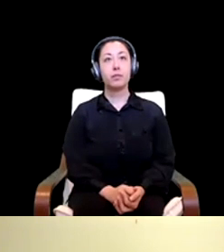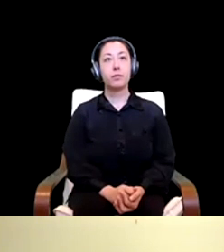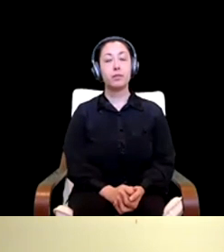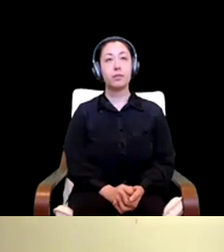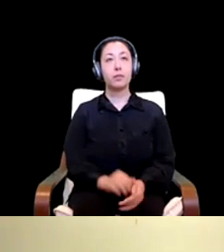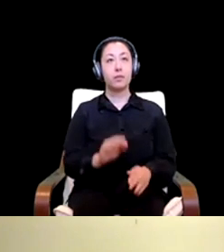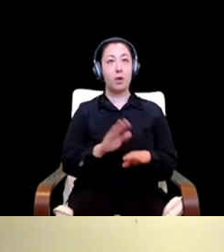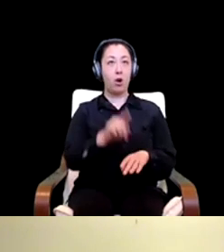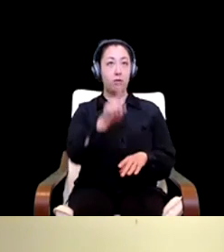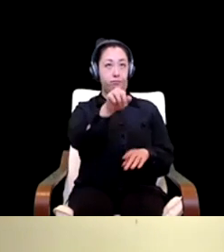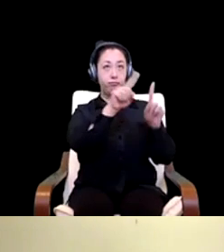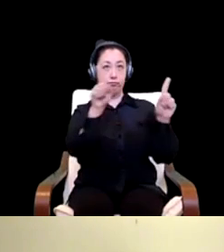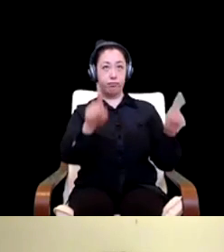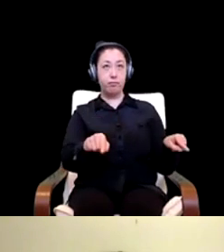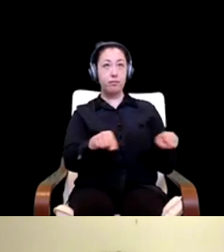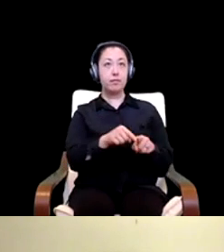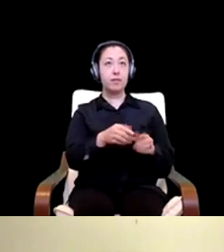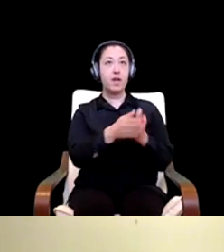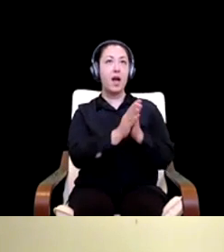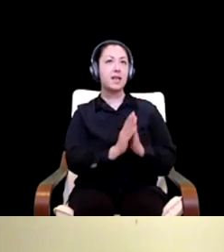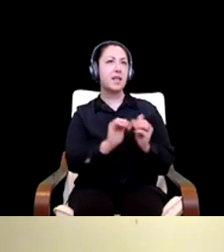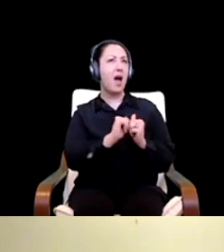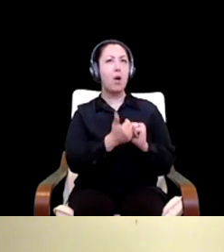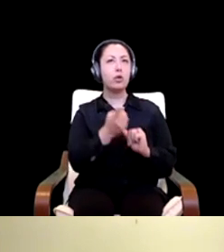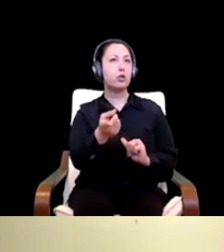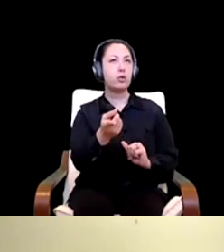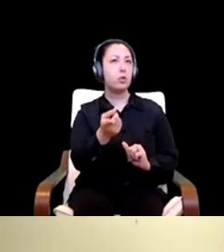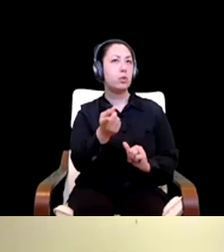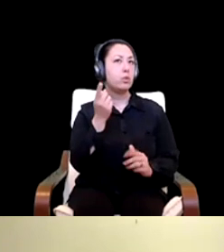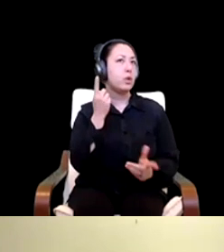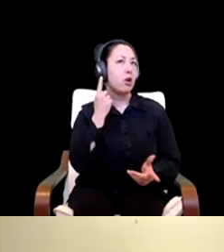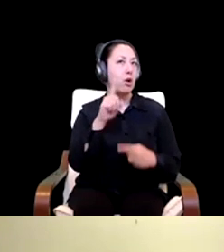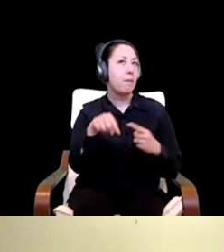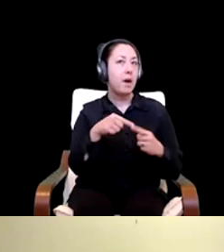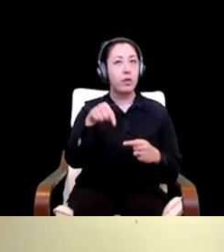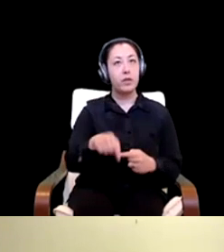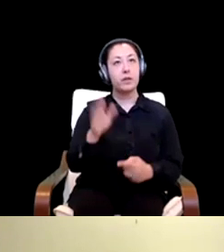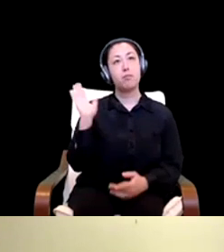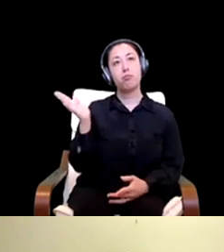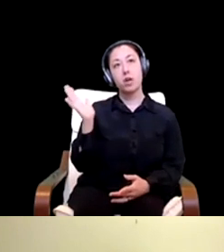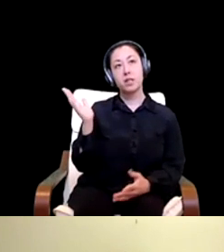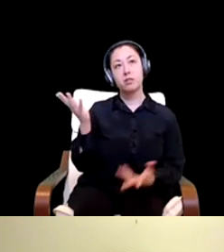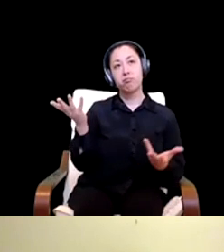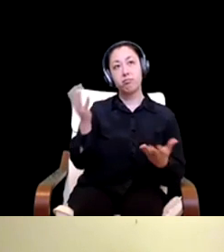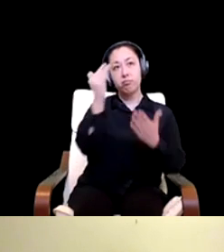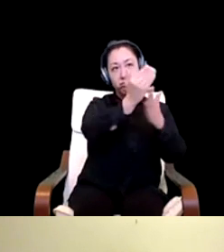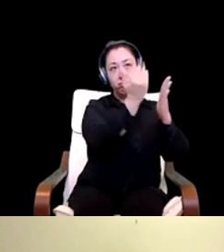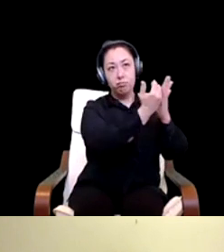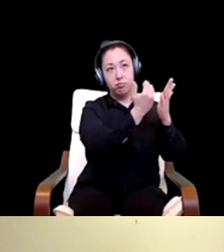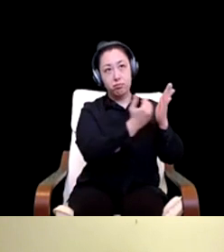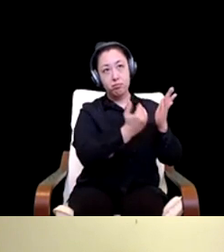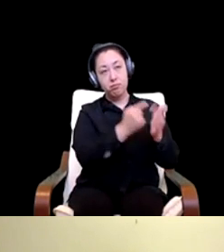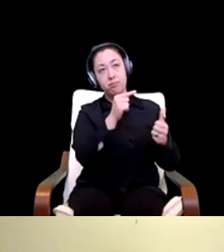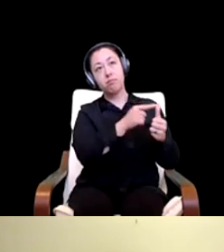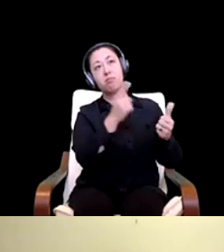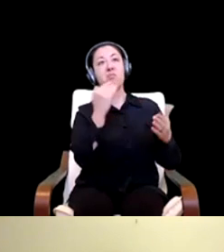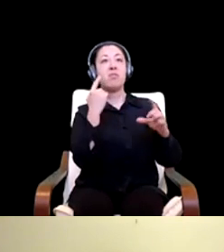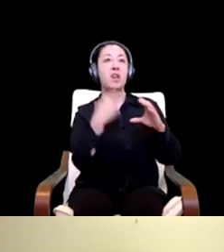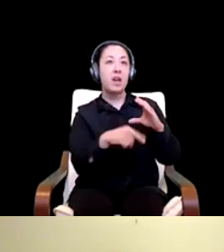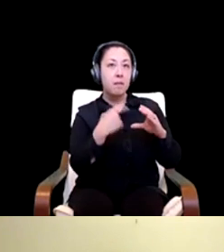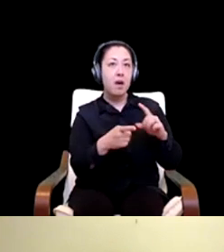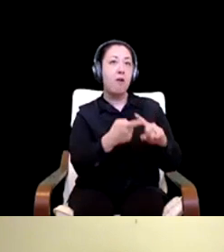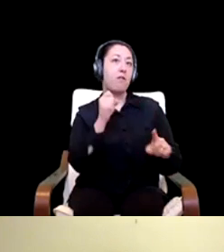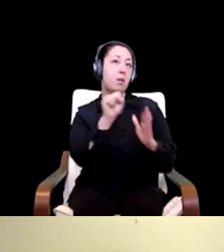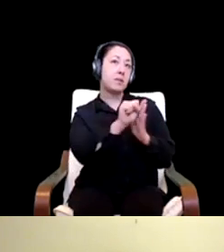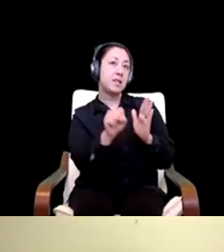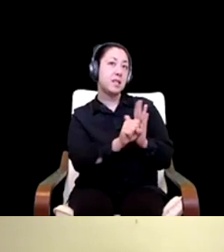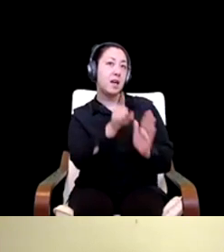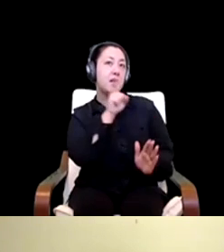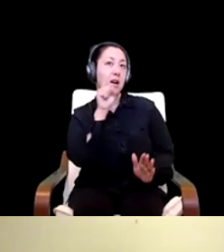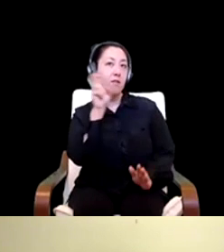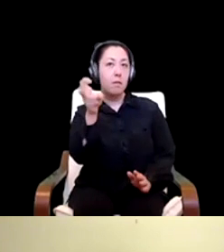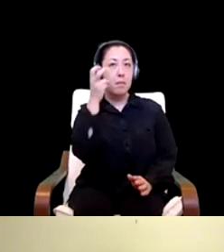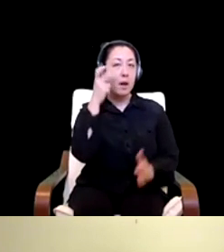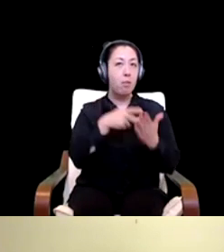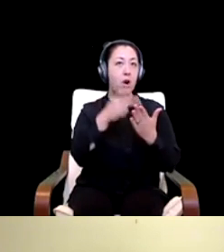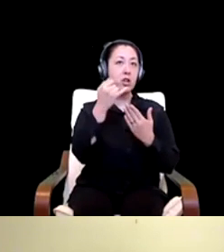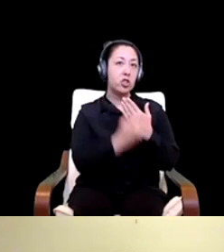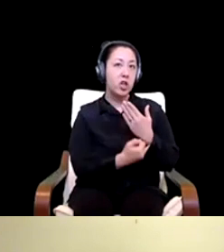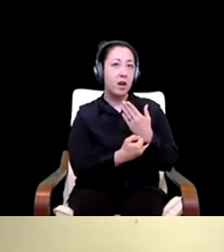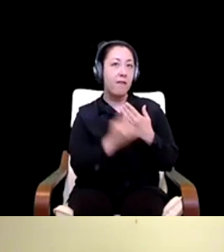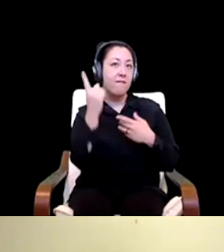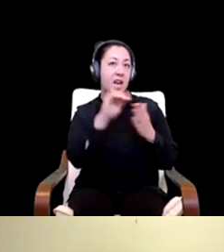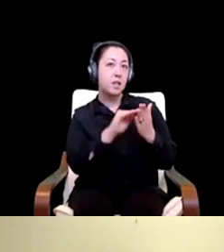The first poll just asks, how did you hear about this presentation?